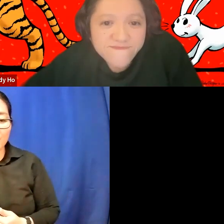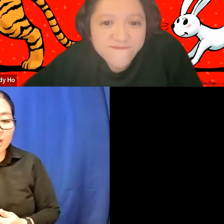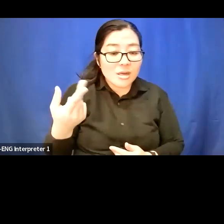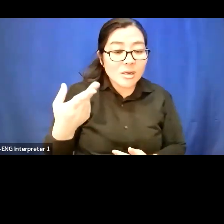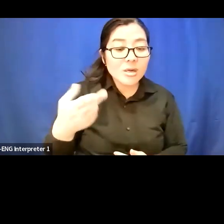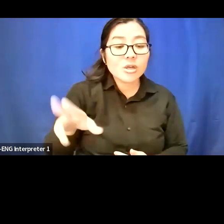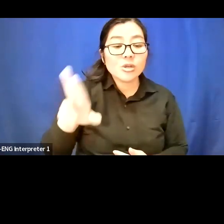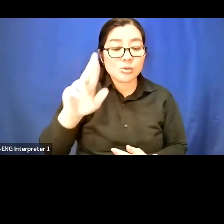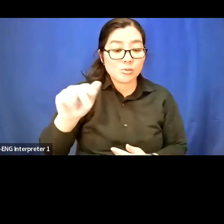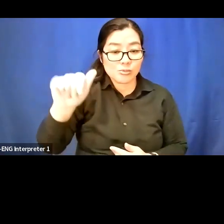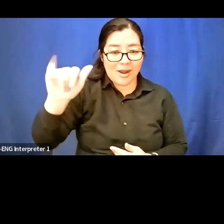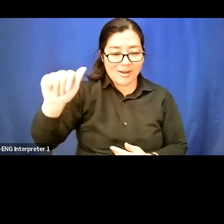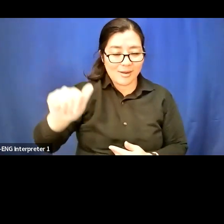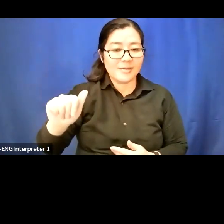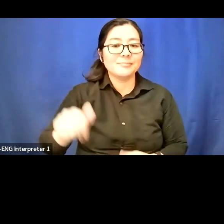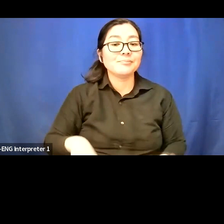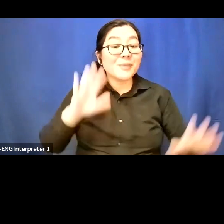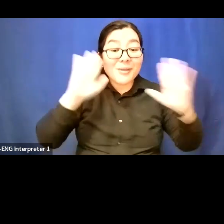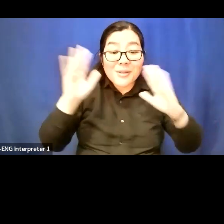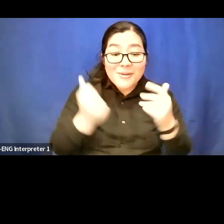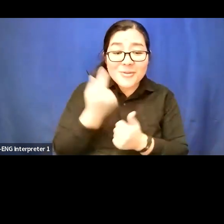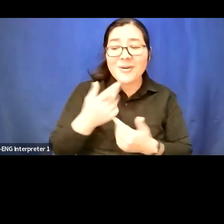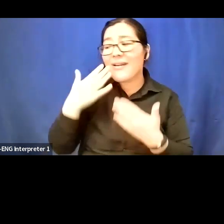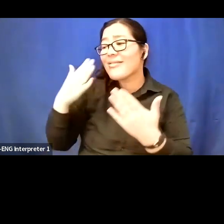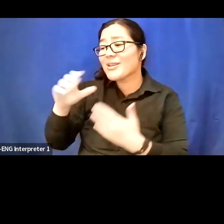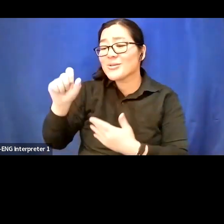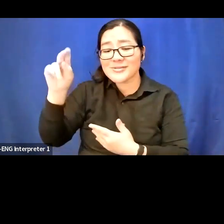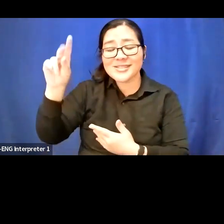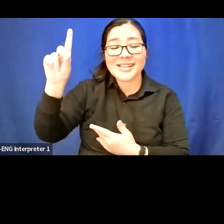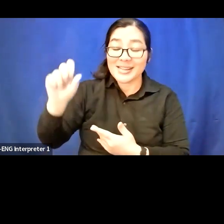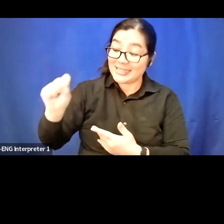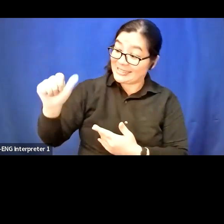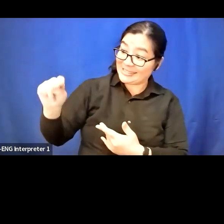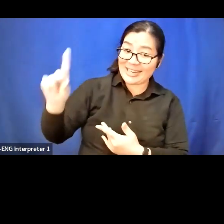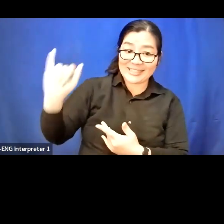Hello everyone. Thanks for that, Sandy, and thank you so much, everyone, for joining us today.